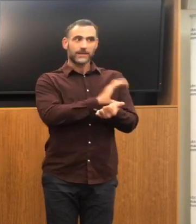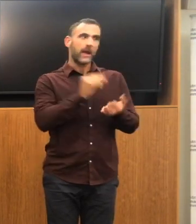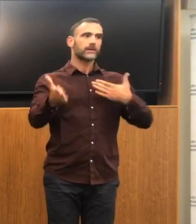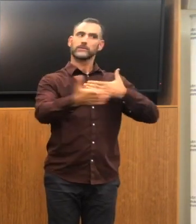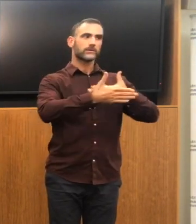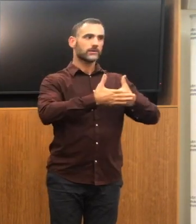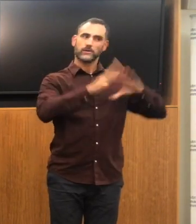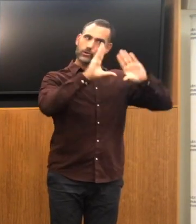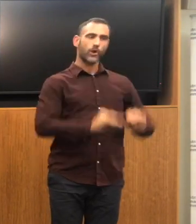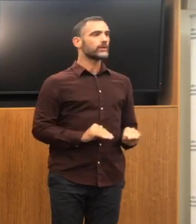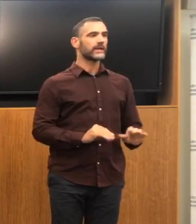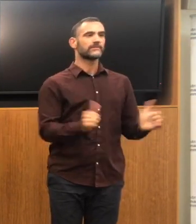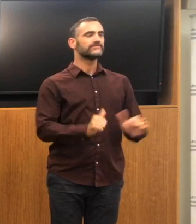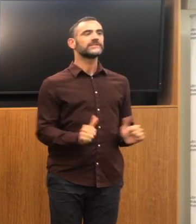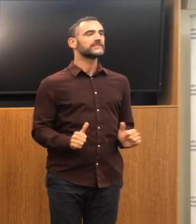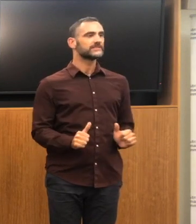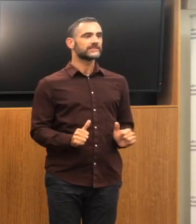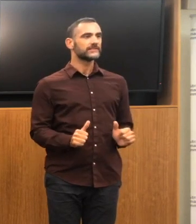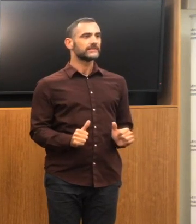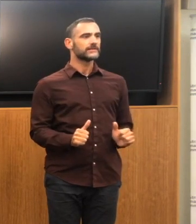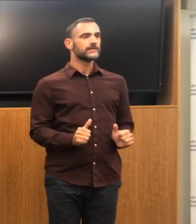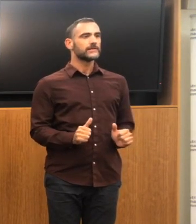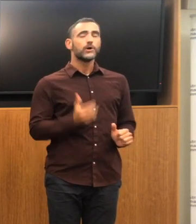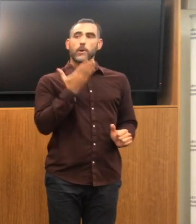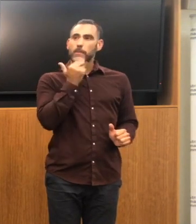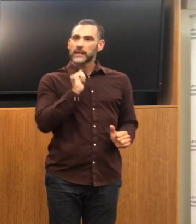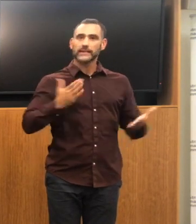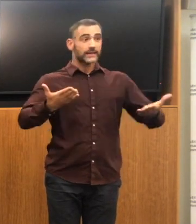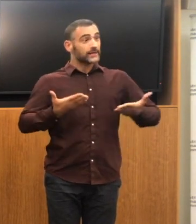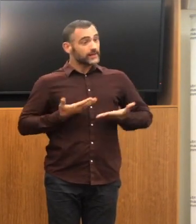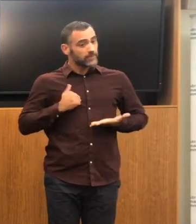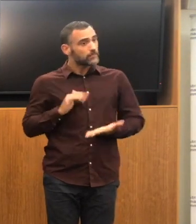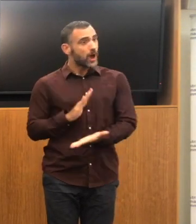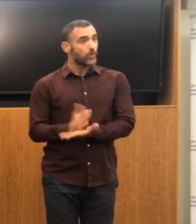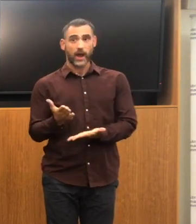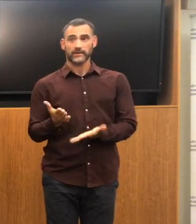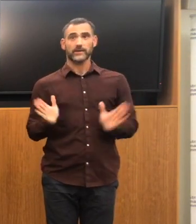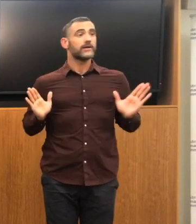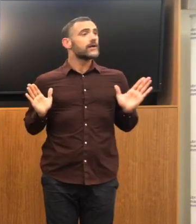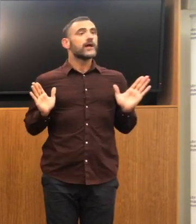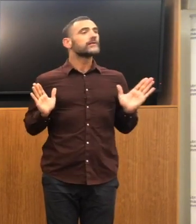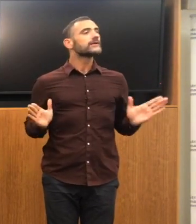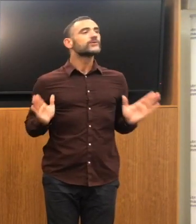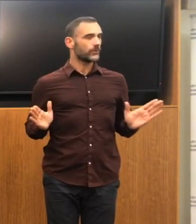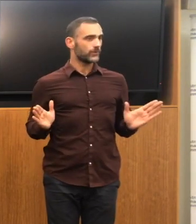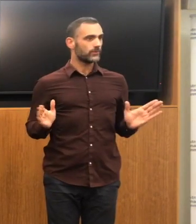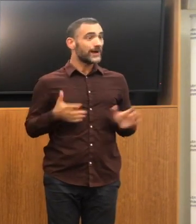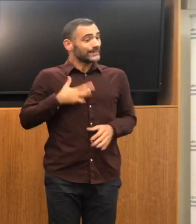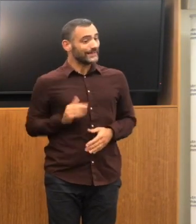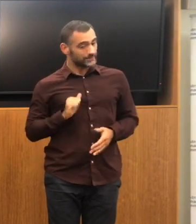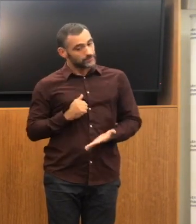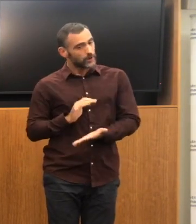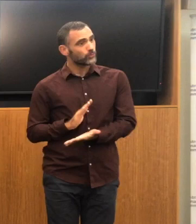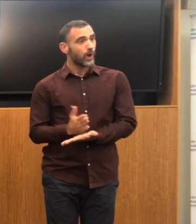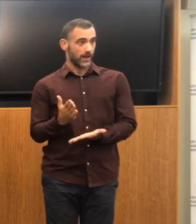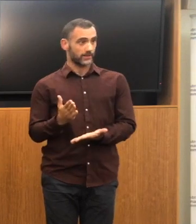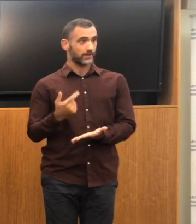And you know what, just give us our rights. Just give us what we need and we will be fine, we will manage.